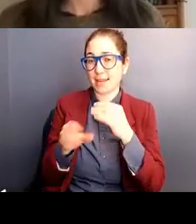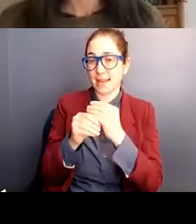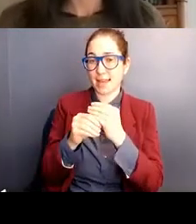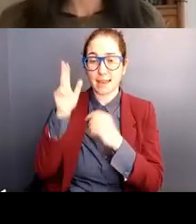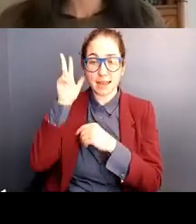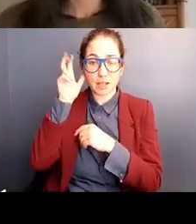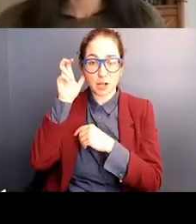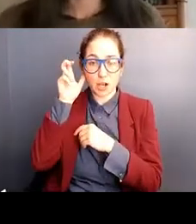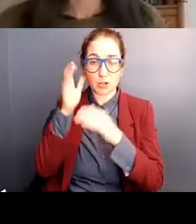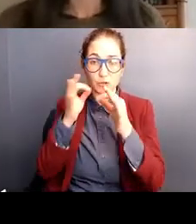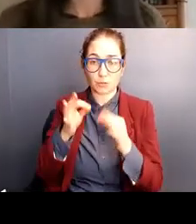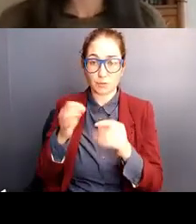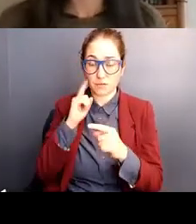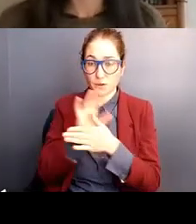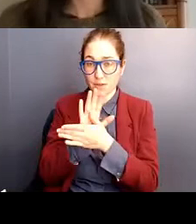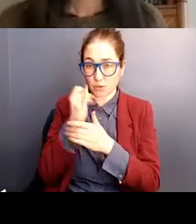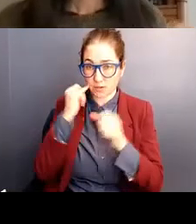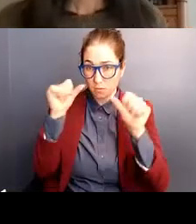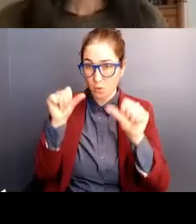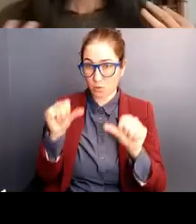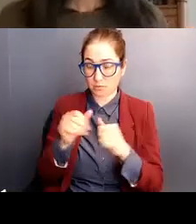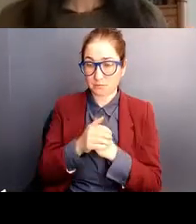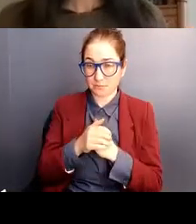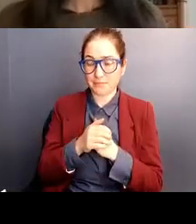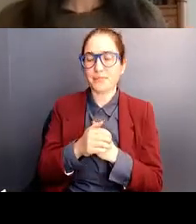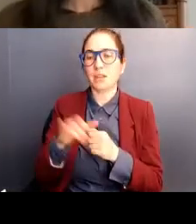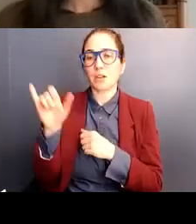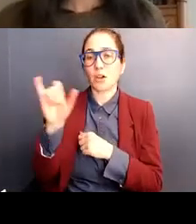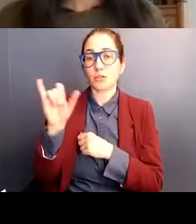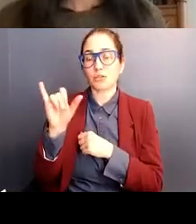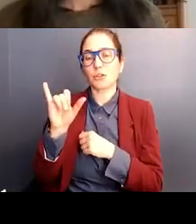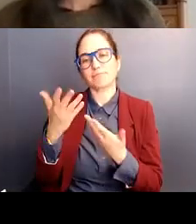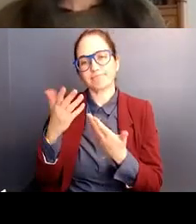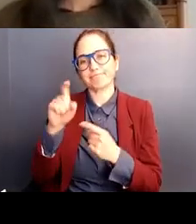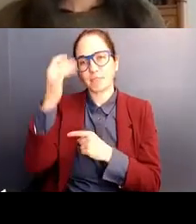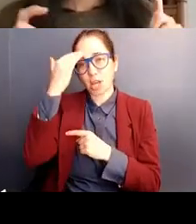videos that you post. You can do it that way. Also just be aware that when you are adding